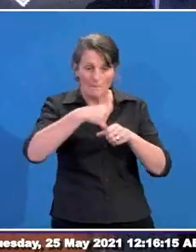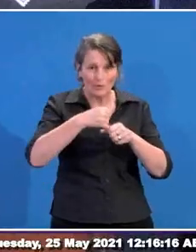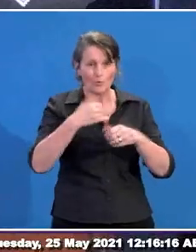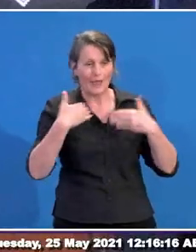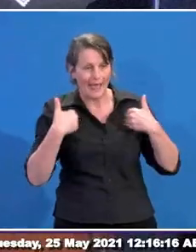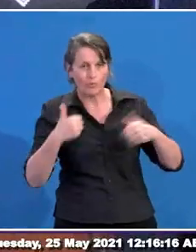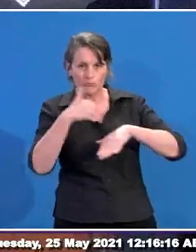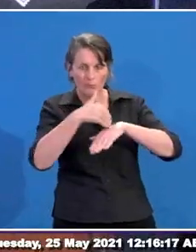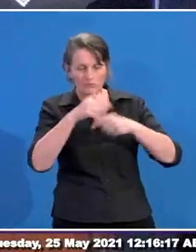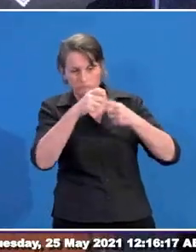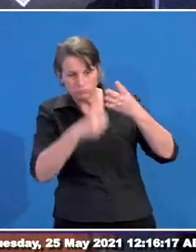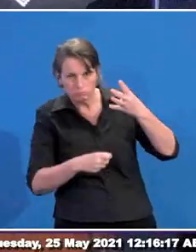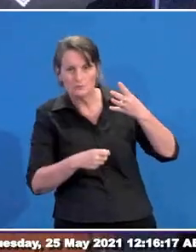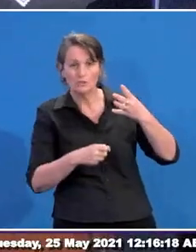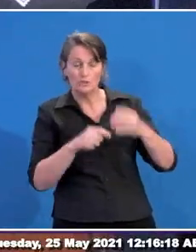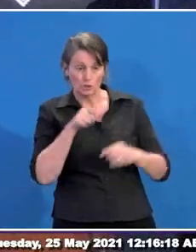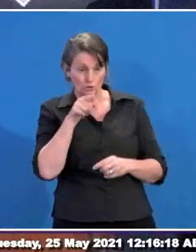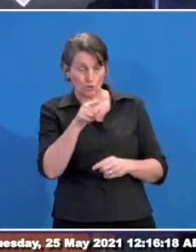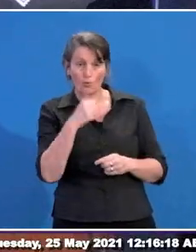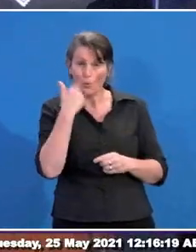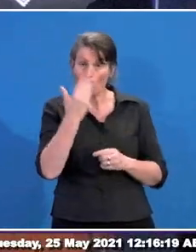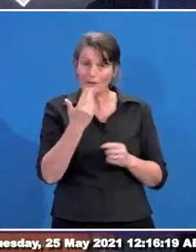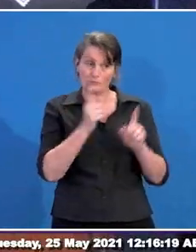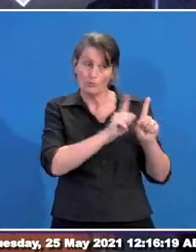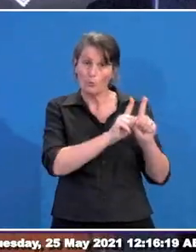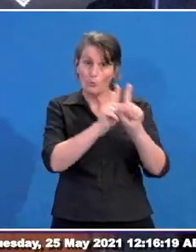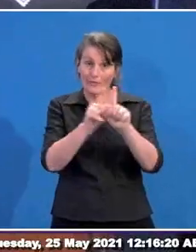and you attend all of his medical appointments and you have attended